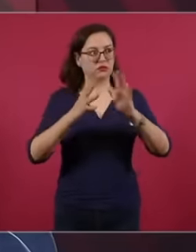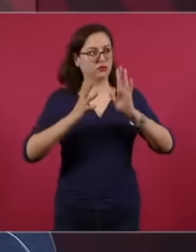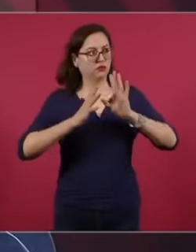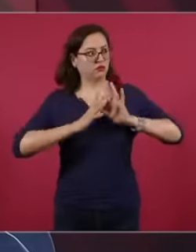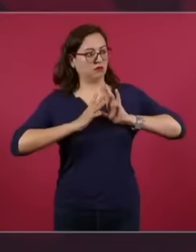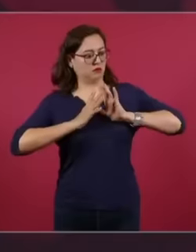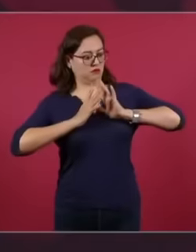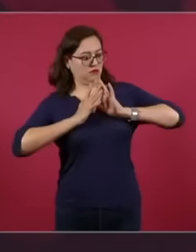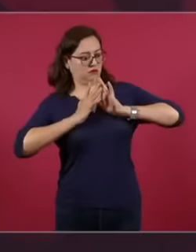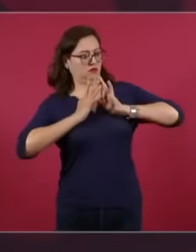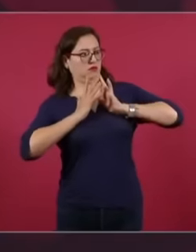a